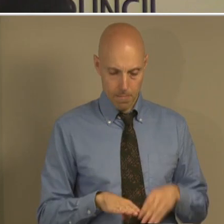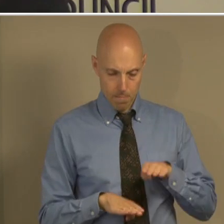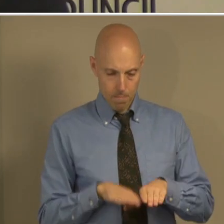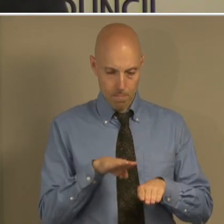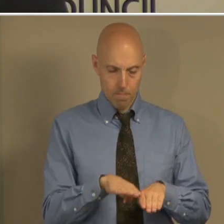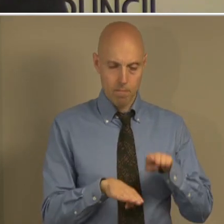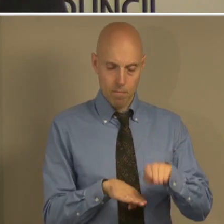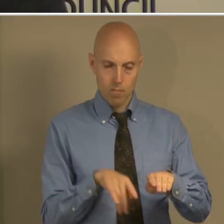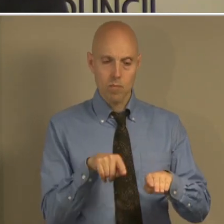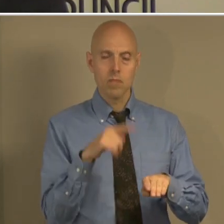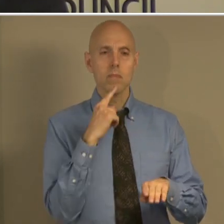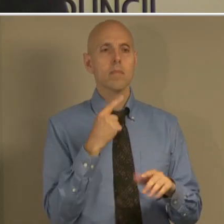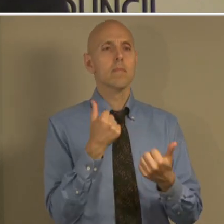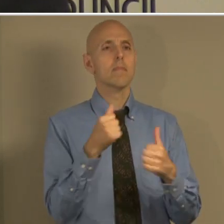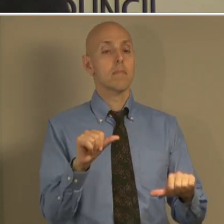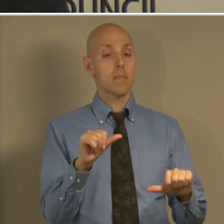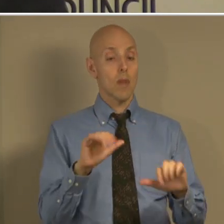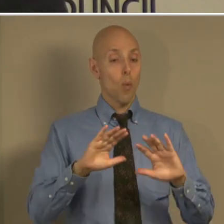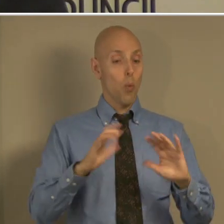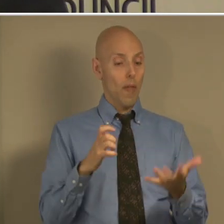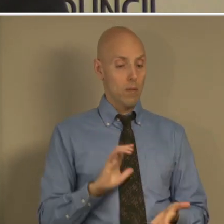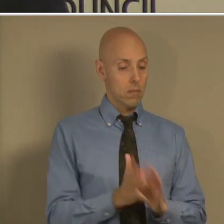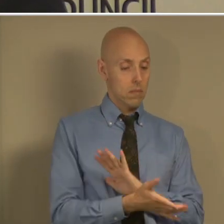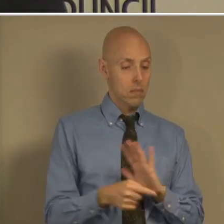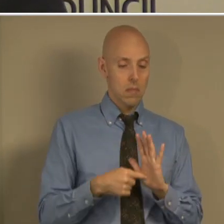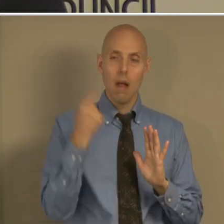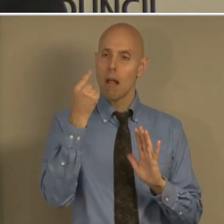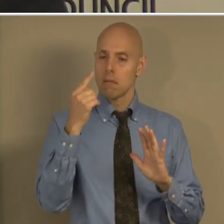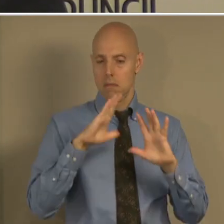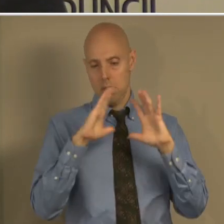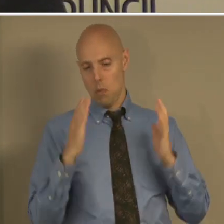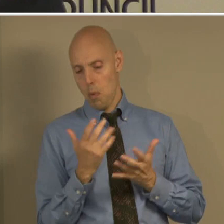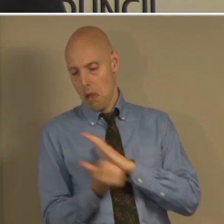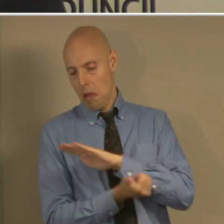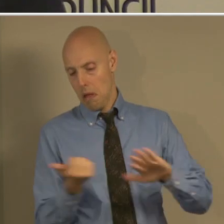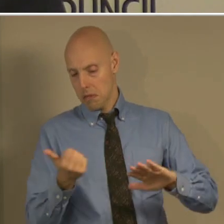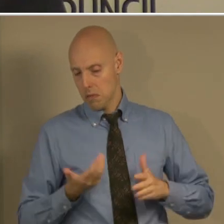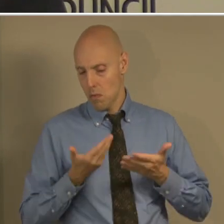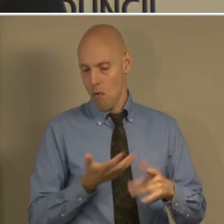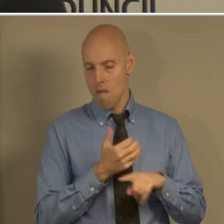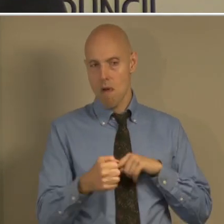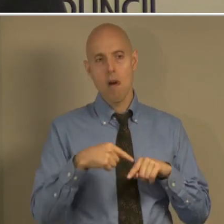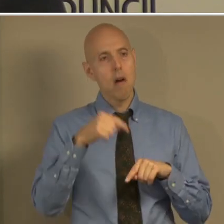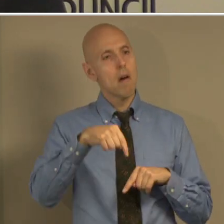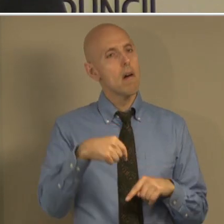which have been achieved without damaging London's global excellent cultural offer. And that's very important.